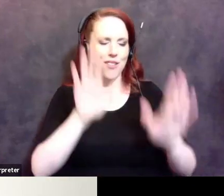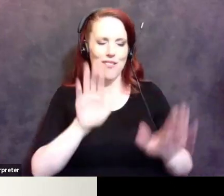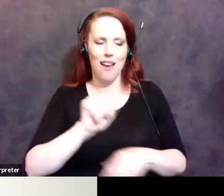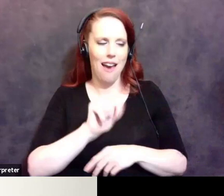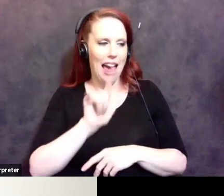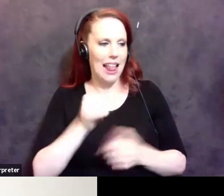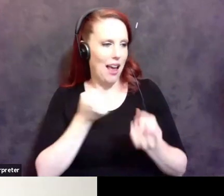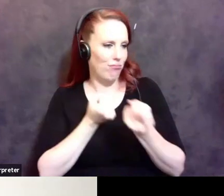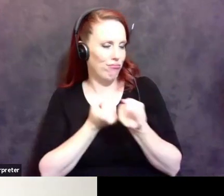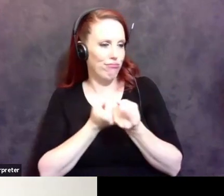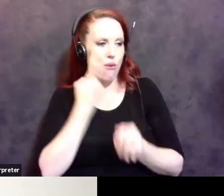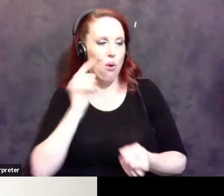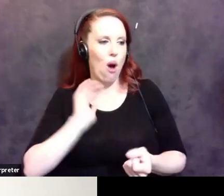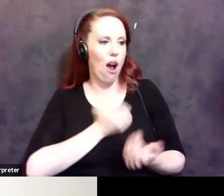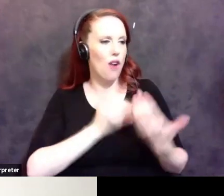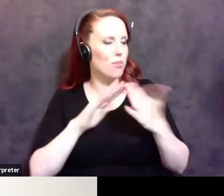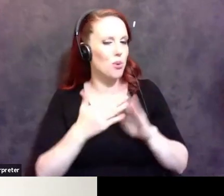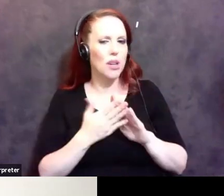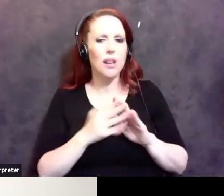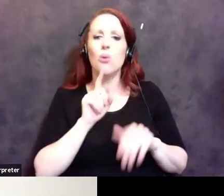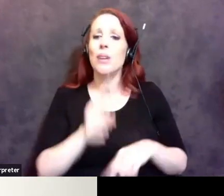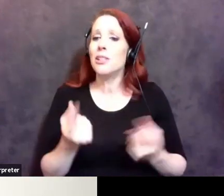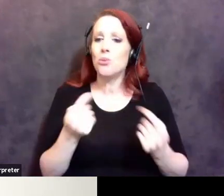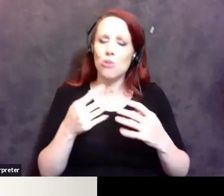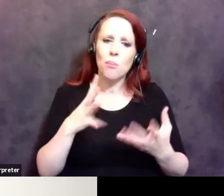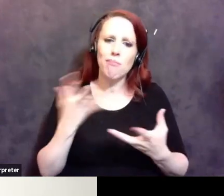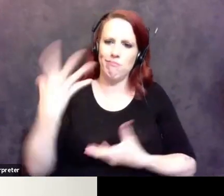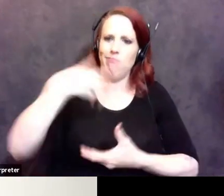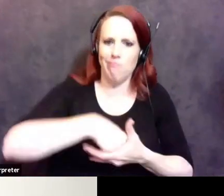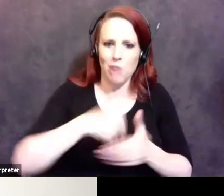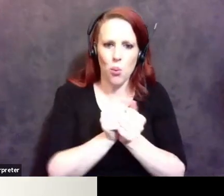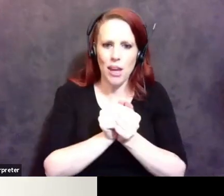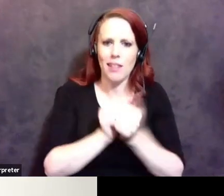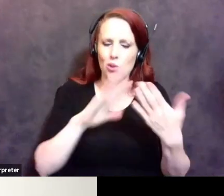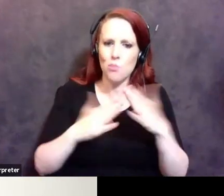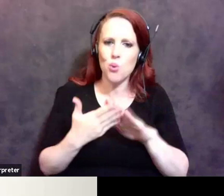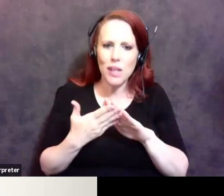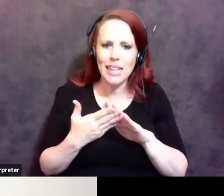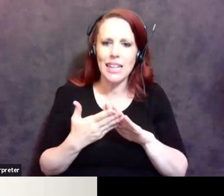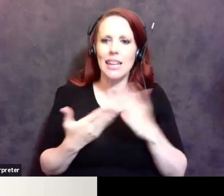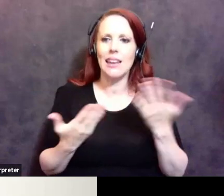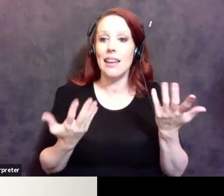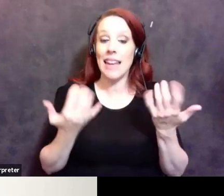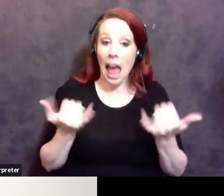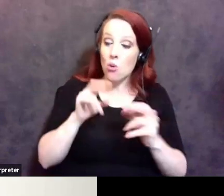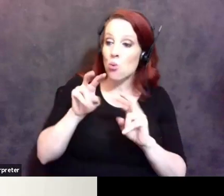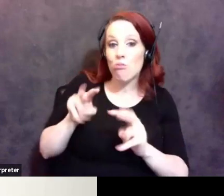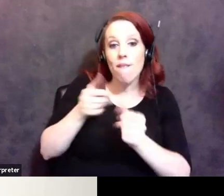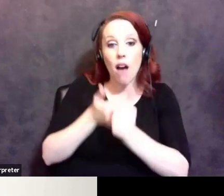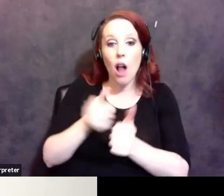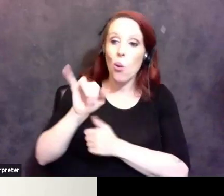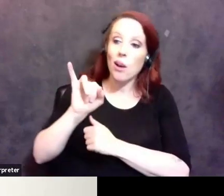really get yourself entrenched within the community. So now that you are following these people maybe dm them. Alice Wong came out with this